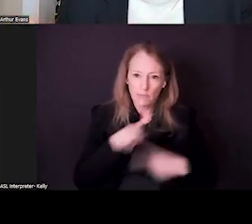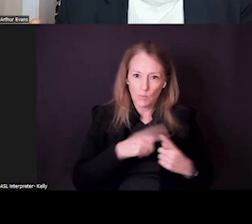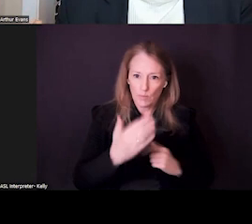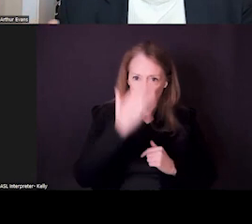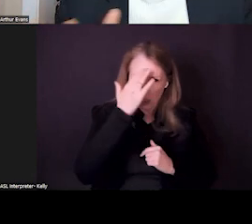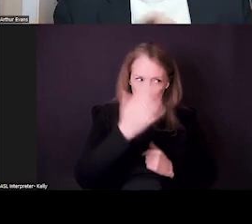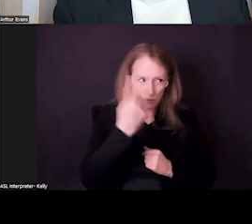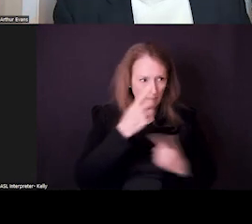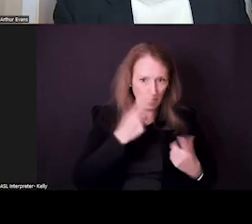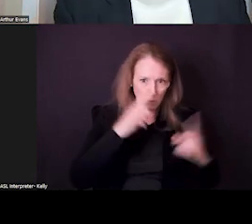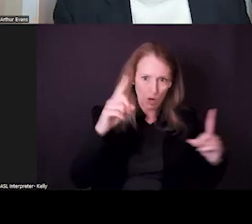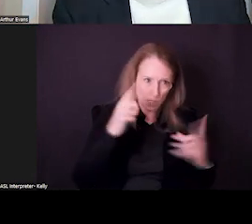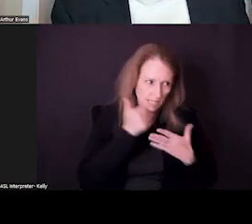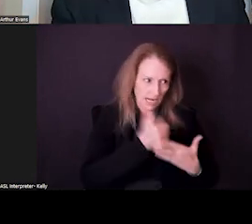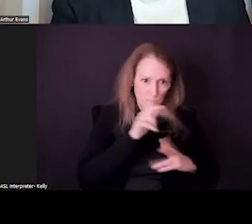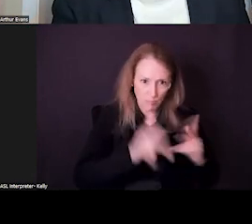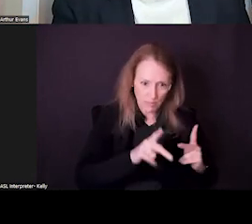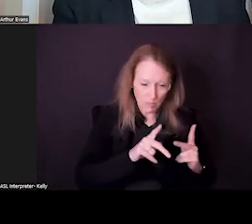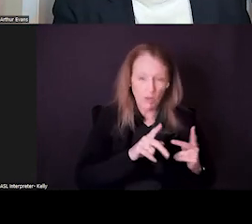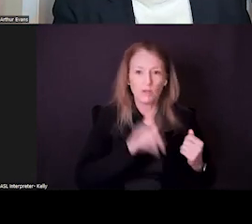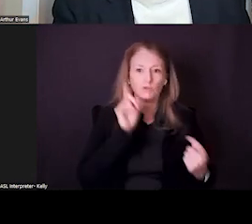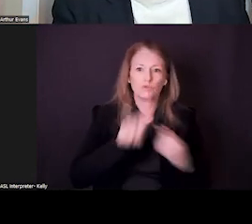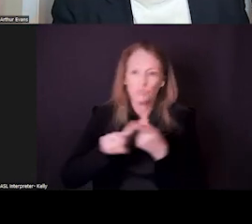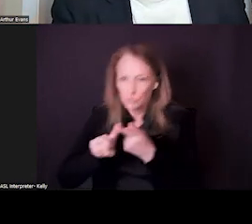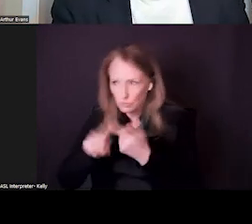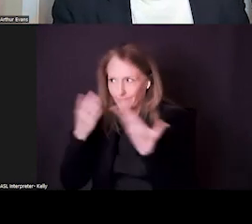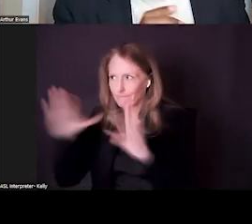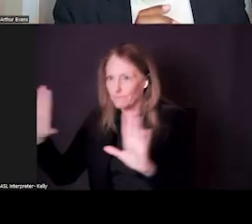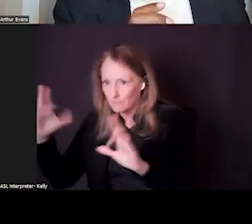PEOPLE AND THE TIME IT IS PRACTICED IS ABOUT 17 YEARS. WE CAN DO